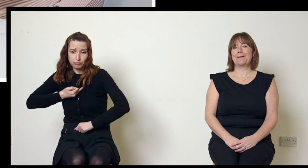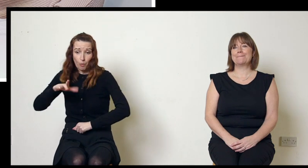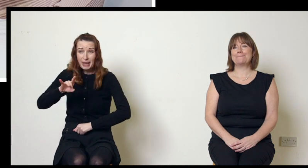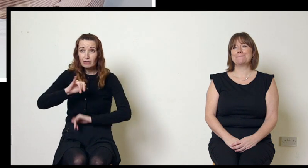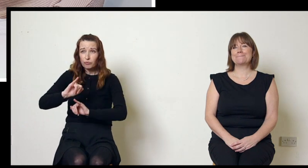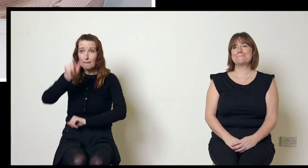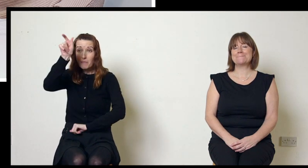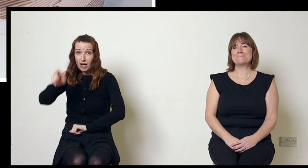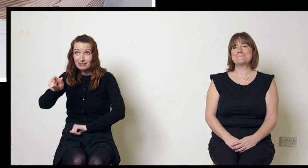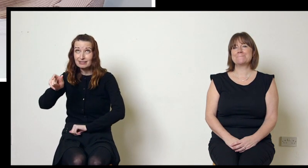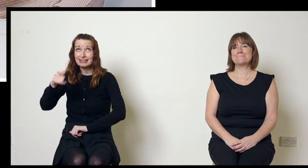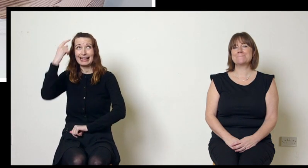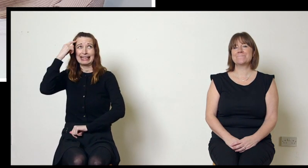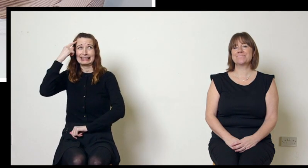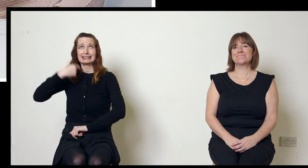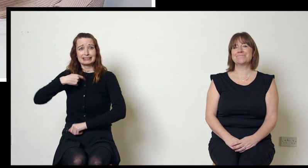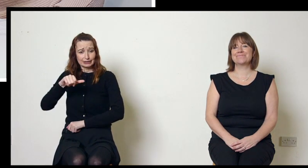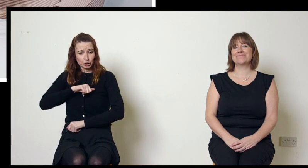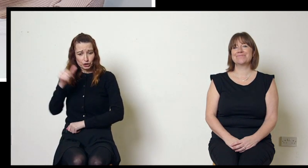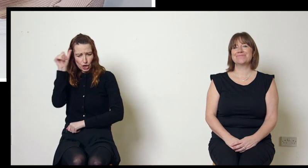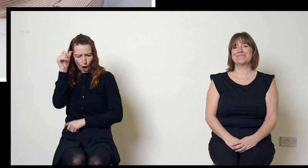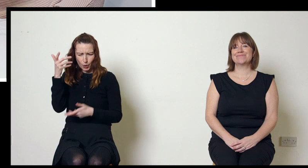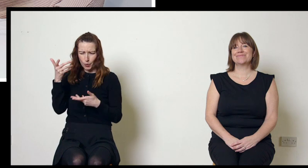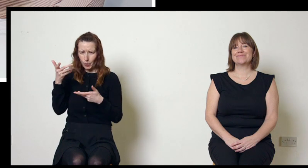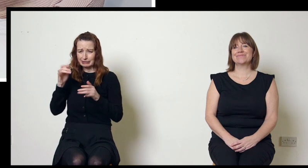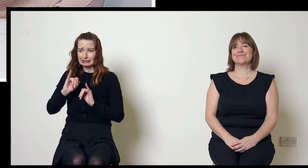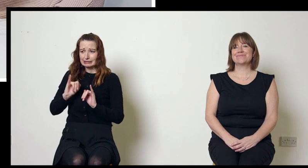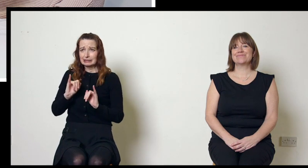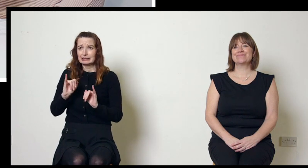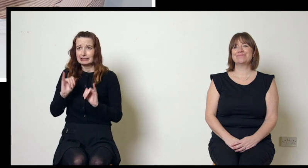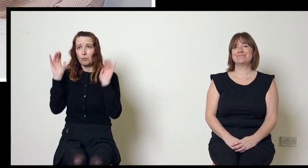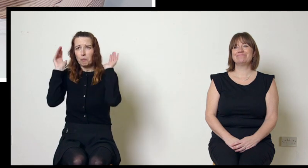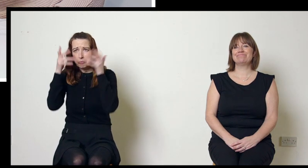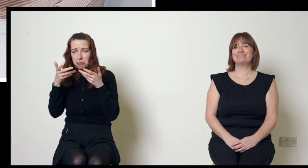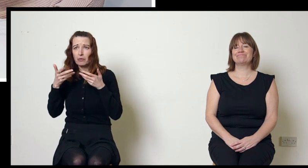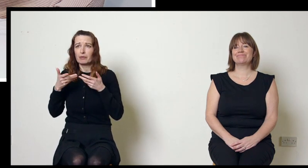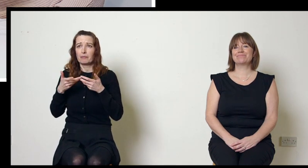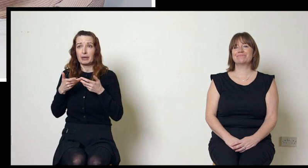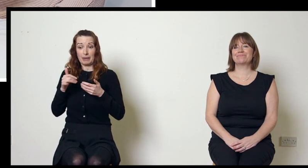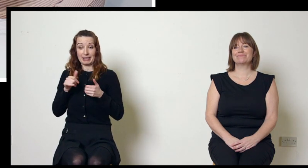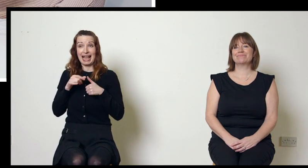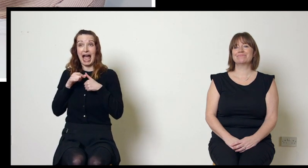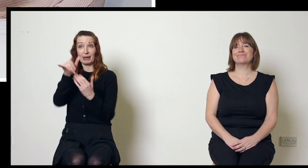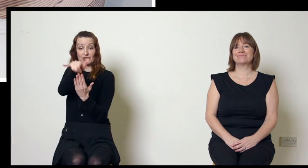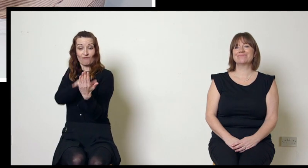they think they should know these terms and know these things. While, If it's just like in the form of like audio or video,